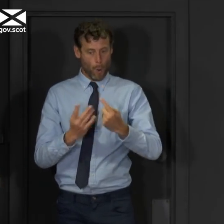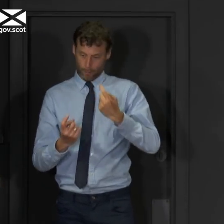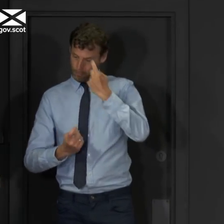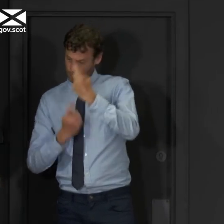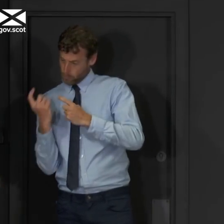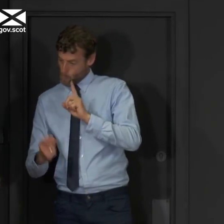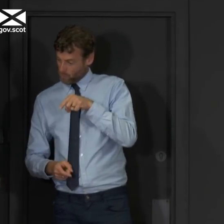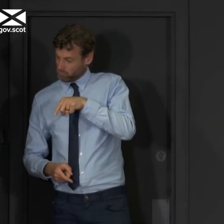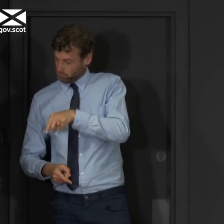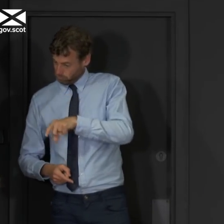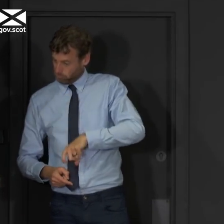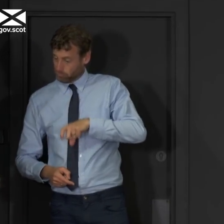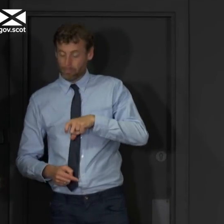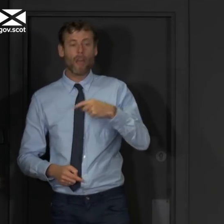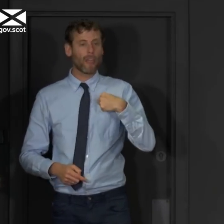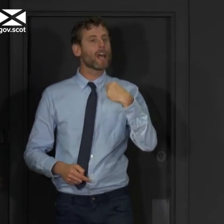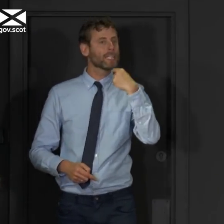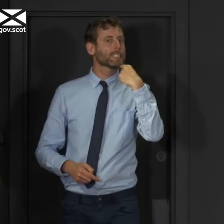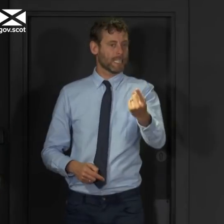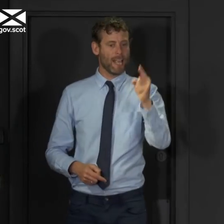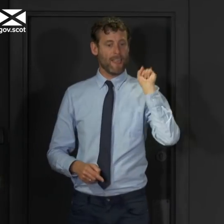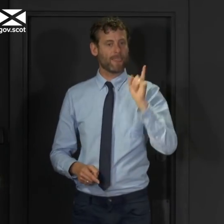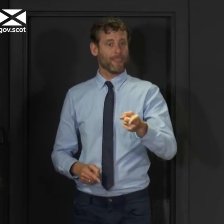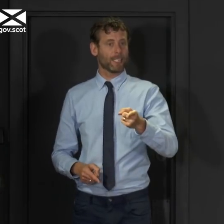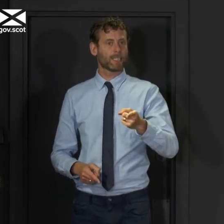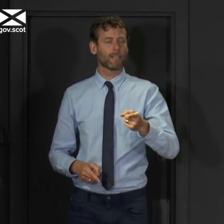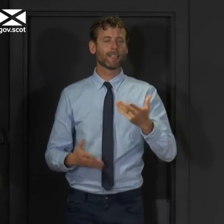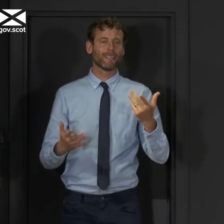this that politicians would take during normal times or an election campaign of briefing